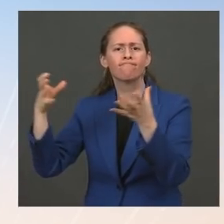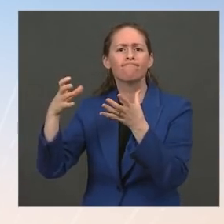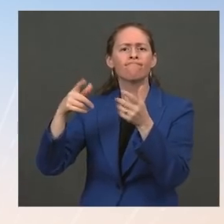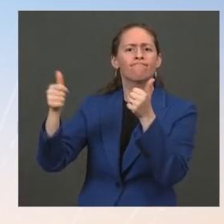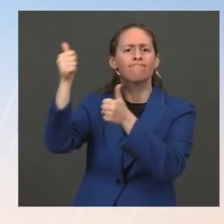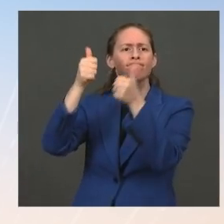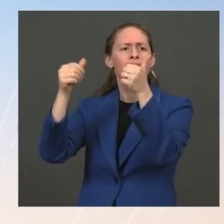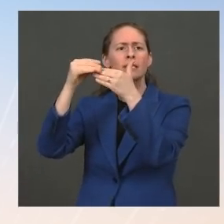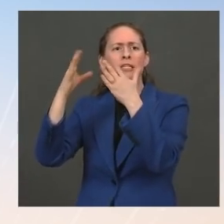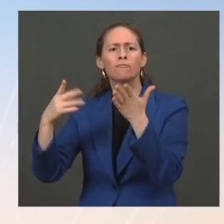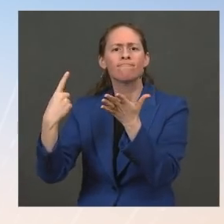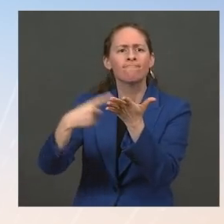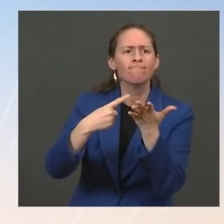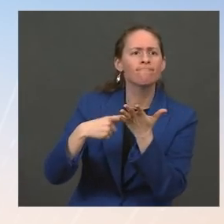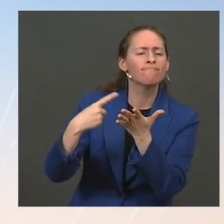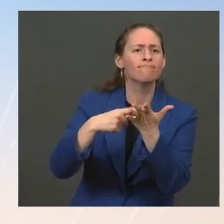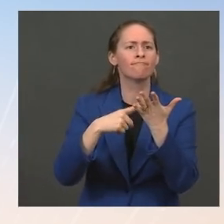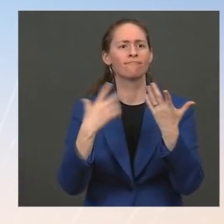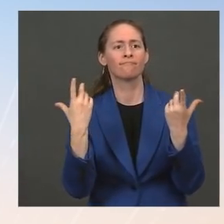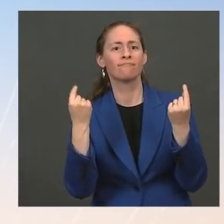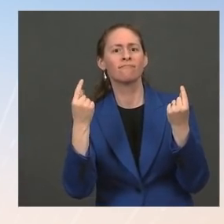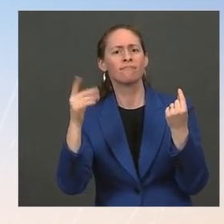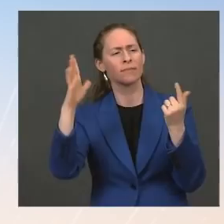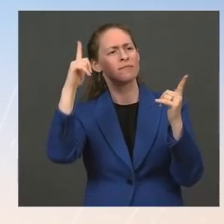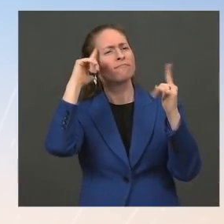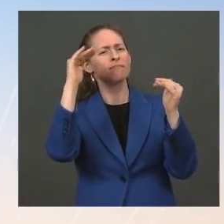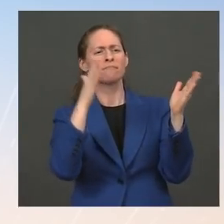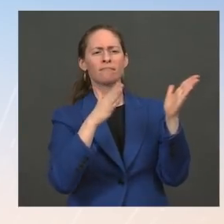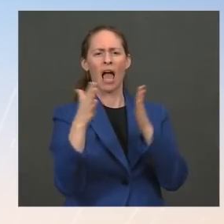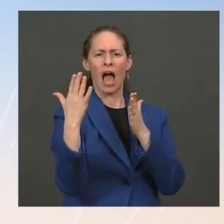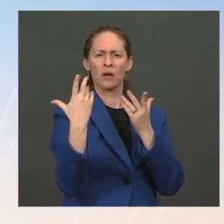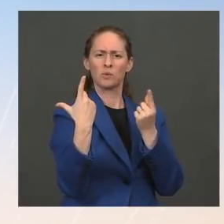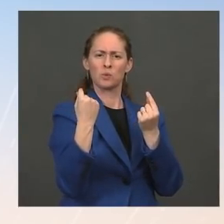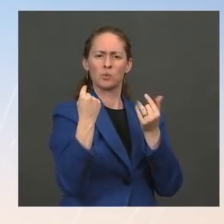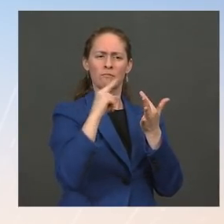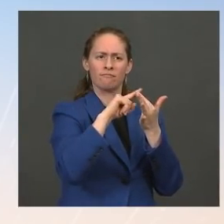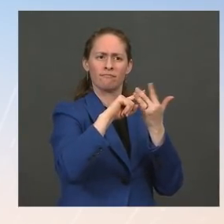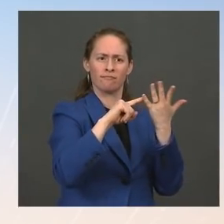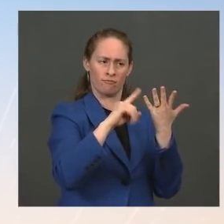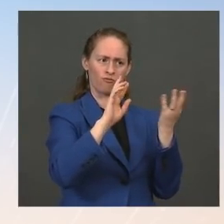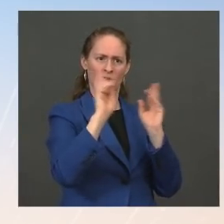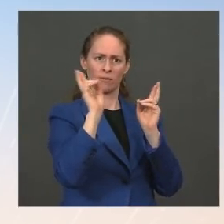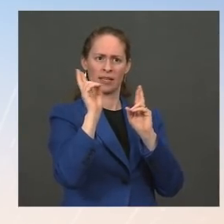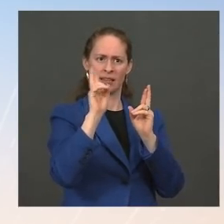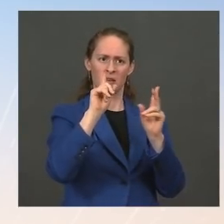for a robust holiday shopping season. We've already seen some evidence of that over the last several days.